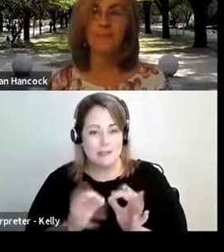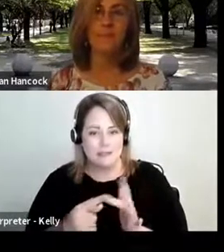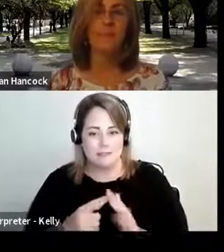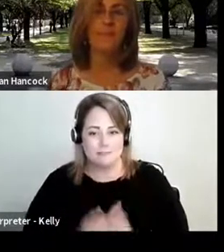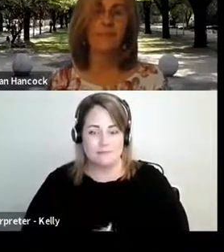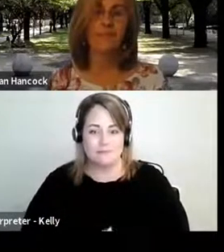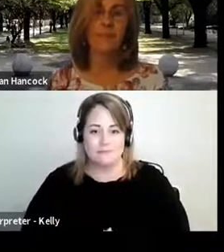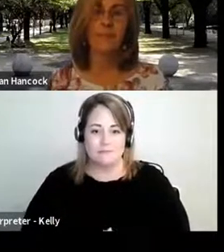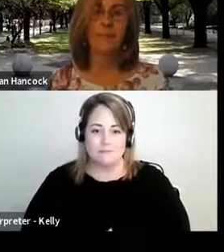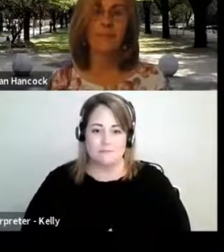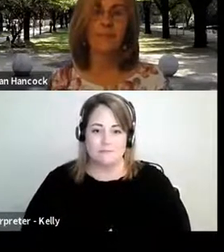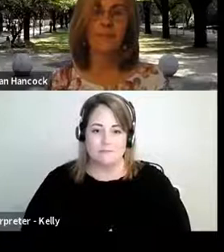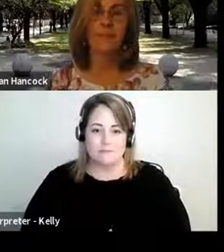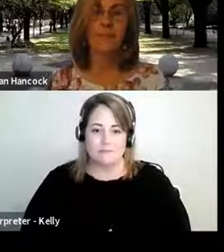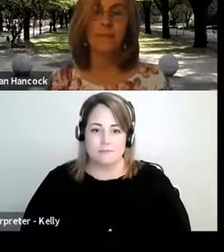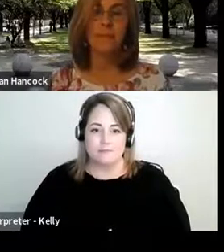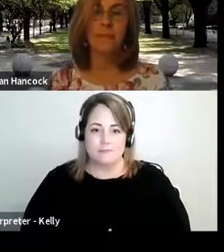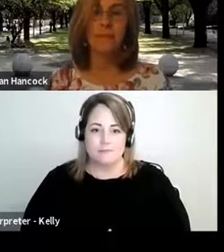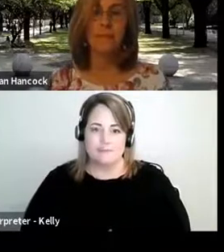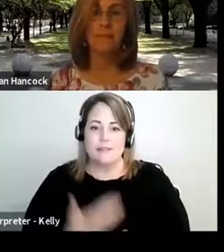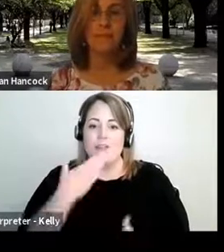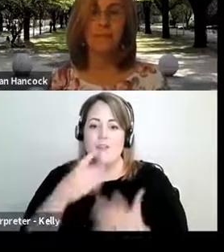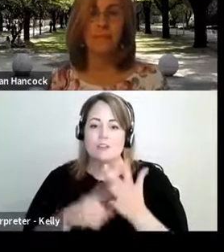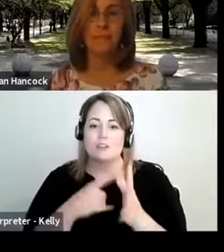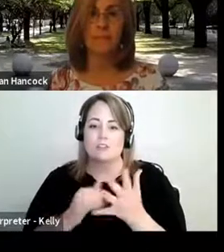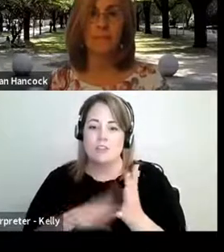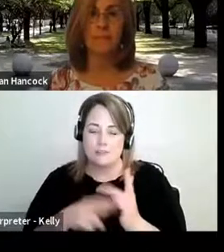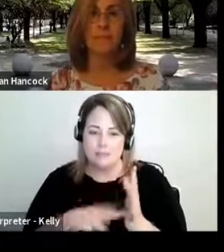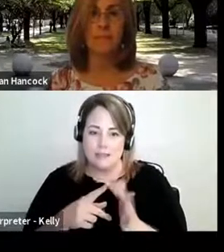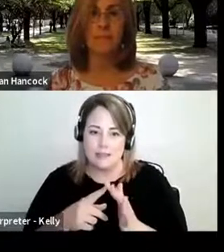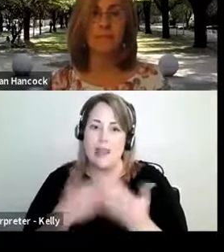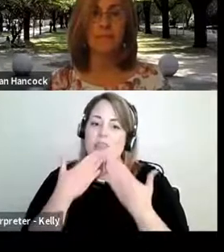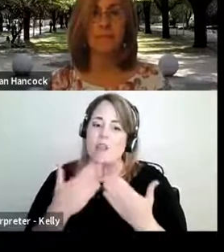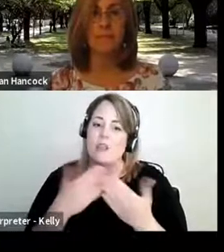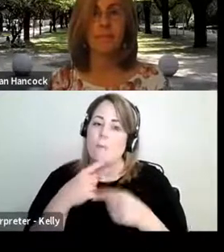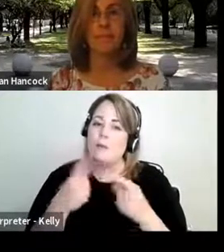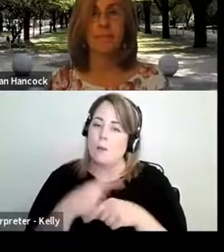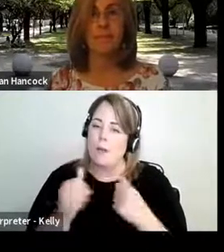and thank you for that great, kind of, prelude about the terms we use around autism. So there